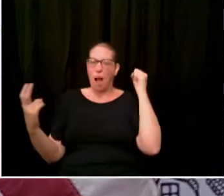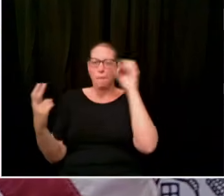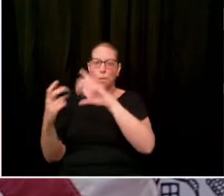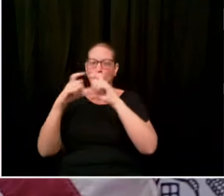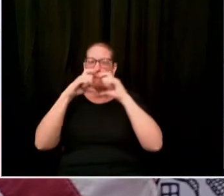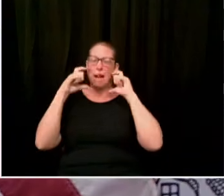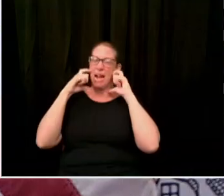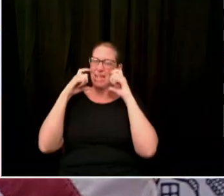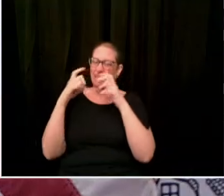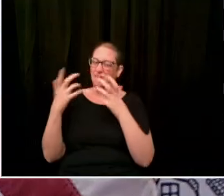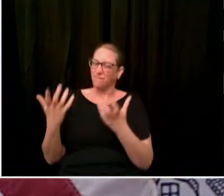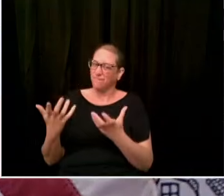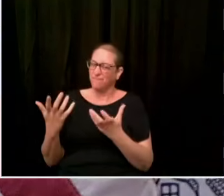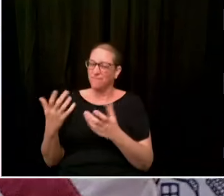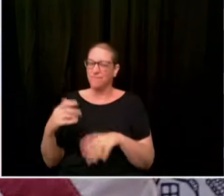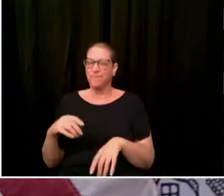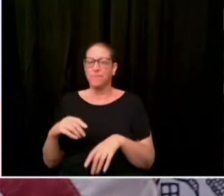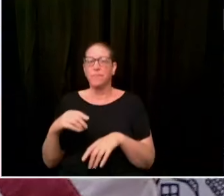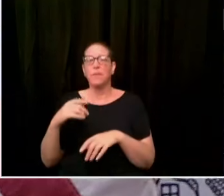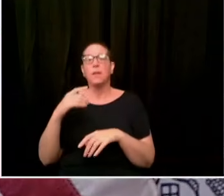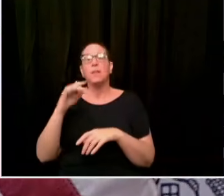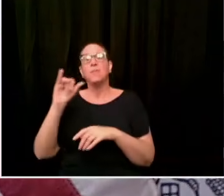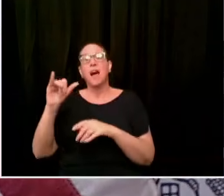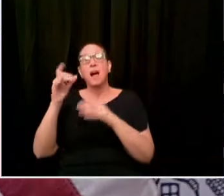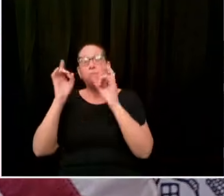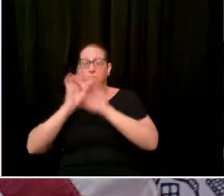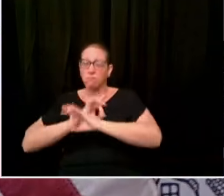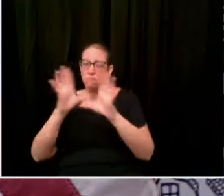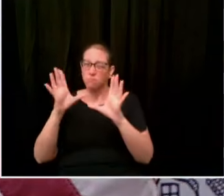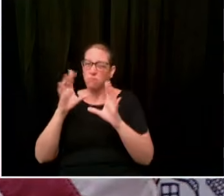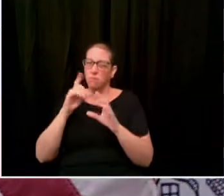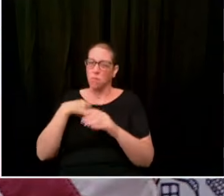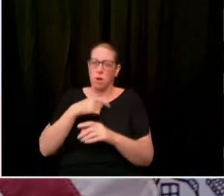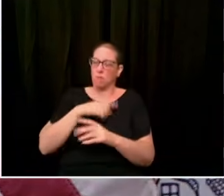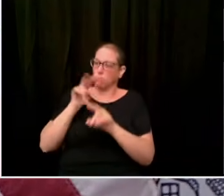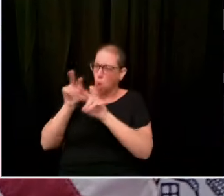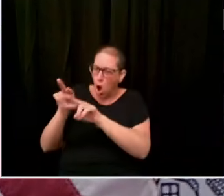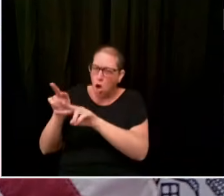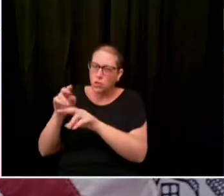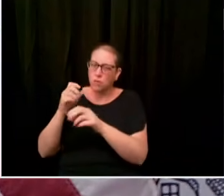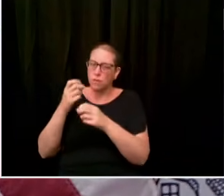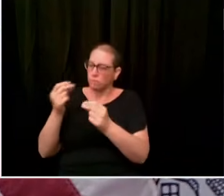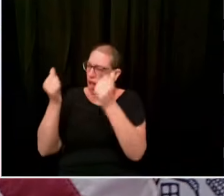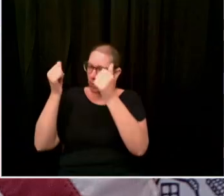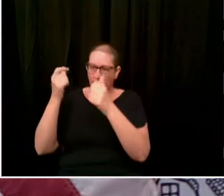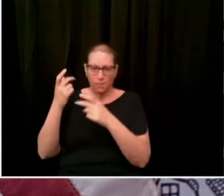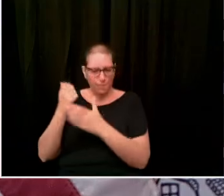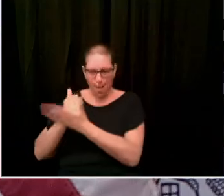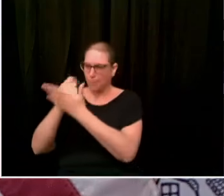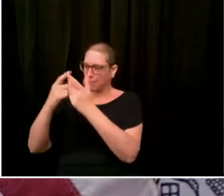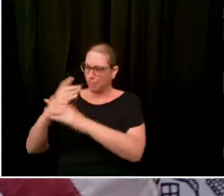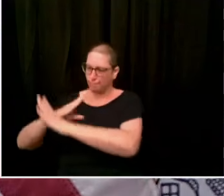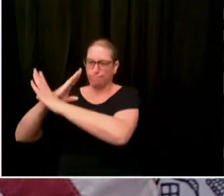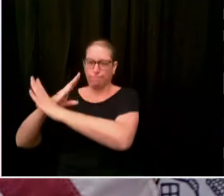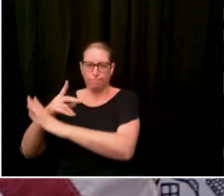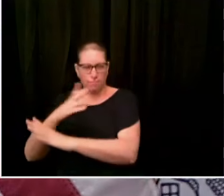DISCRIMINATION. IT'S REALLY A HORRIBLE THING TO DO TO ANOTHER HUMAN BEING. THINK ABOUT THE IMPLICATION TOO OF SOMEONE TRYING TO DO THE RIGHT